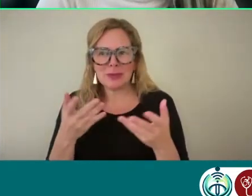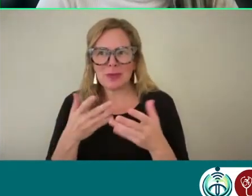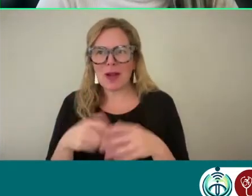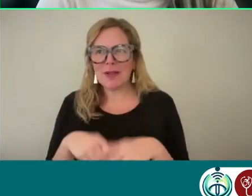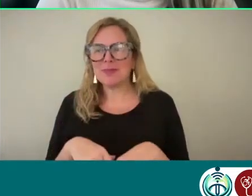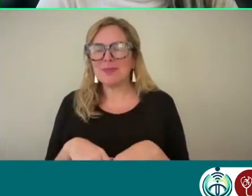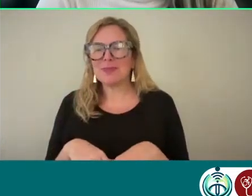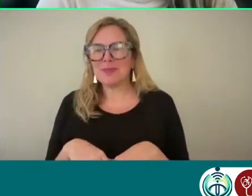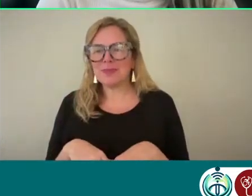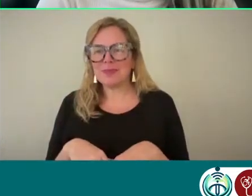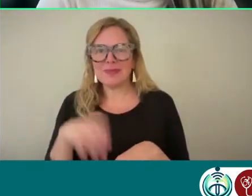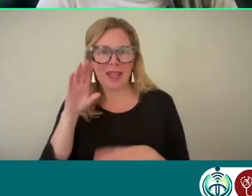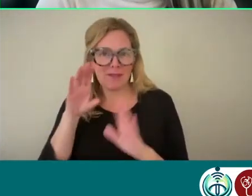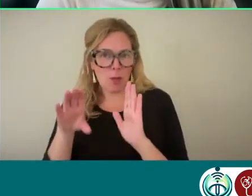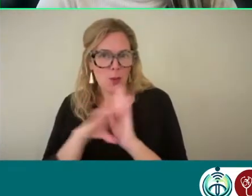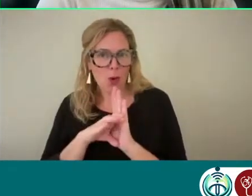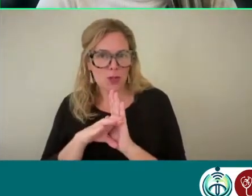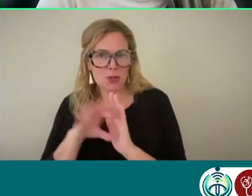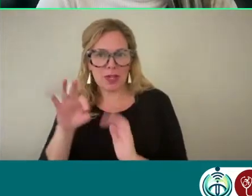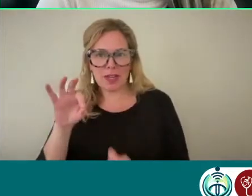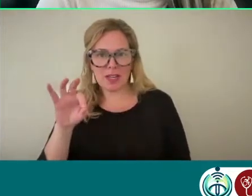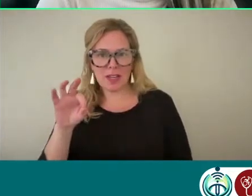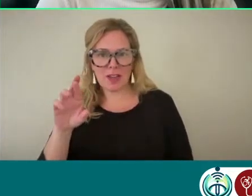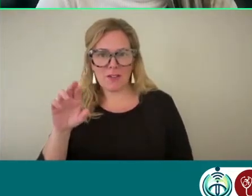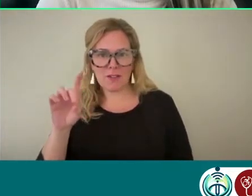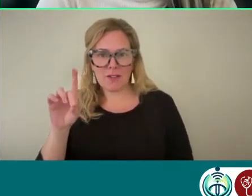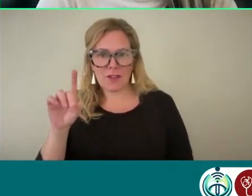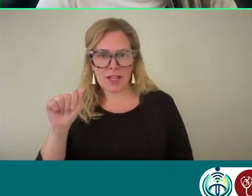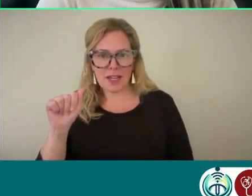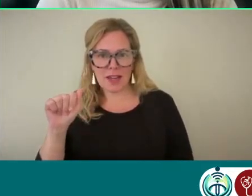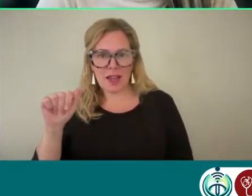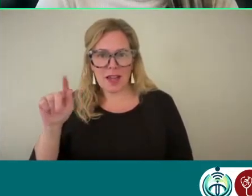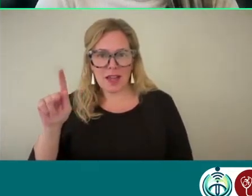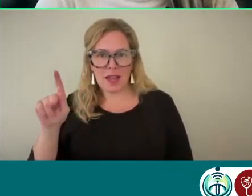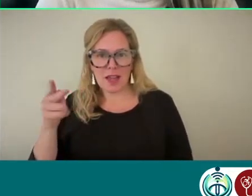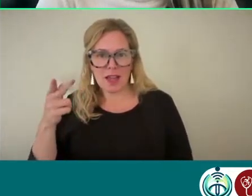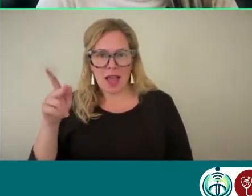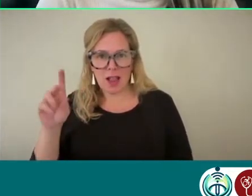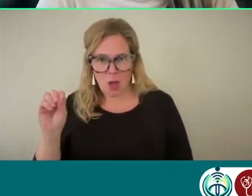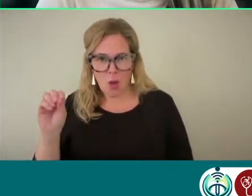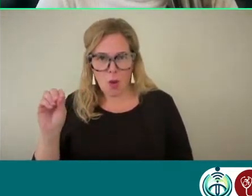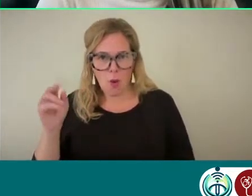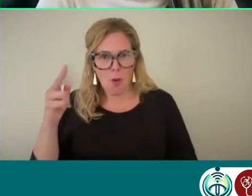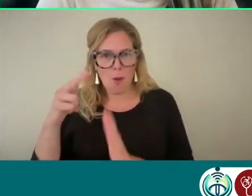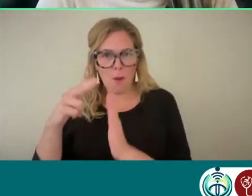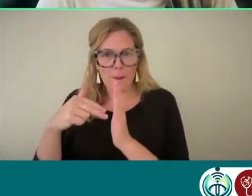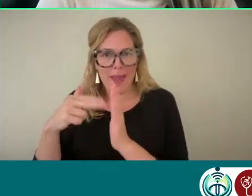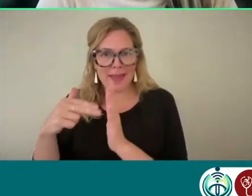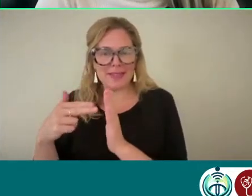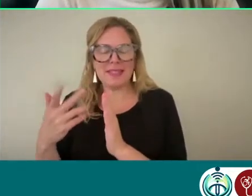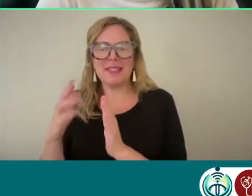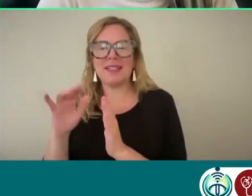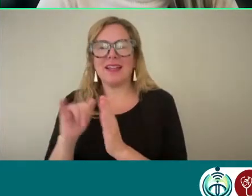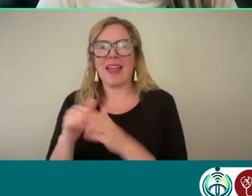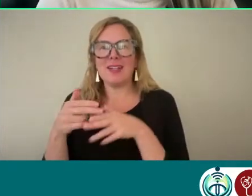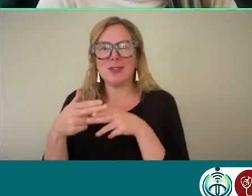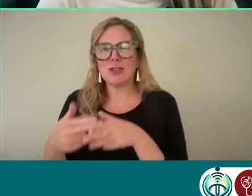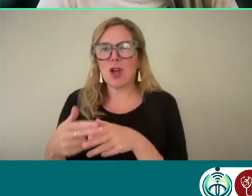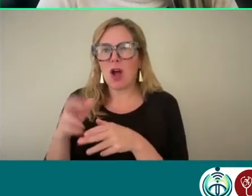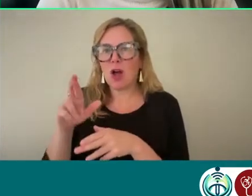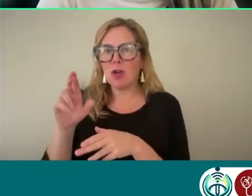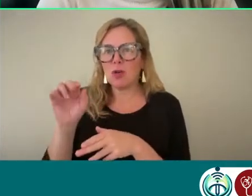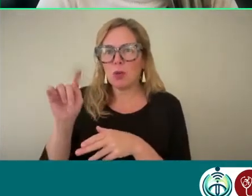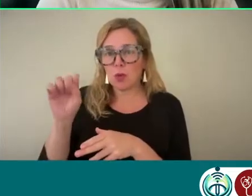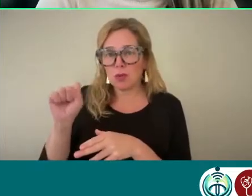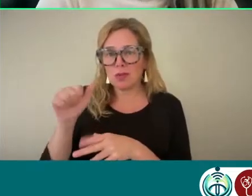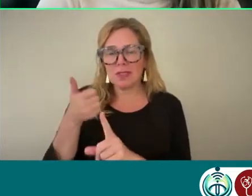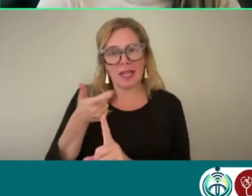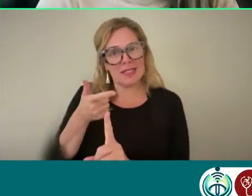Kahlo painted in 1943 and it's called Roots and what it is is a self-portrait of herself. It's